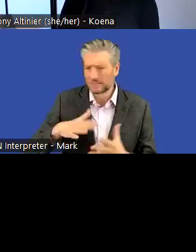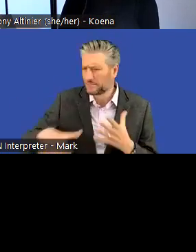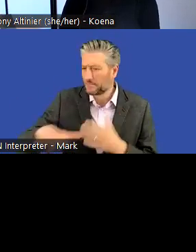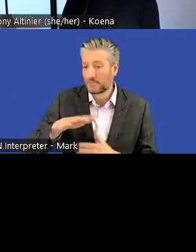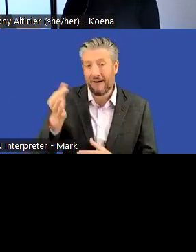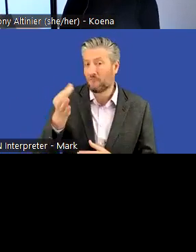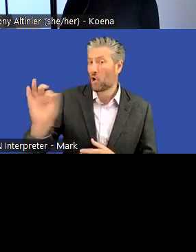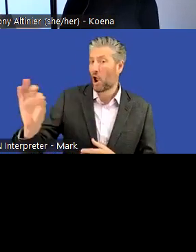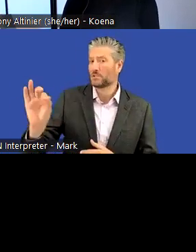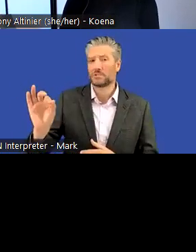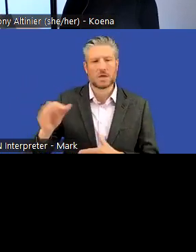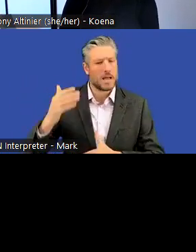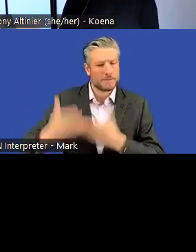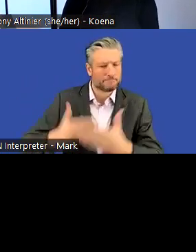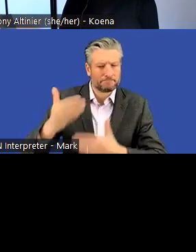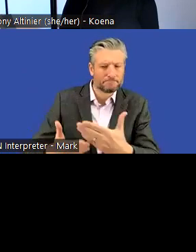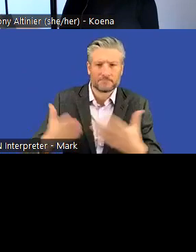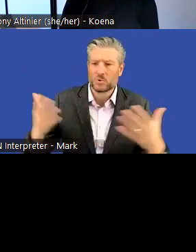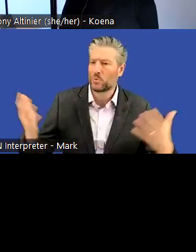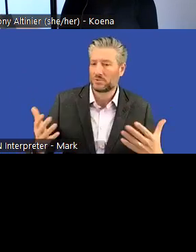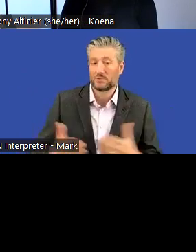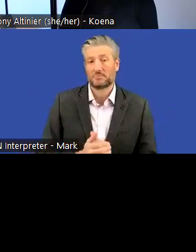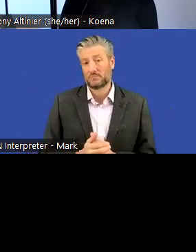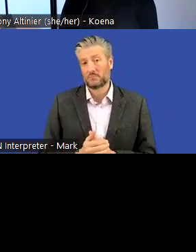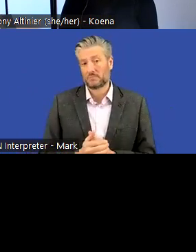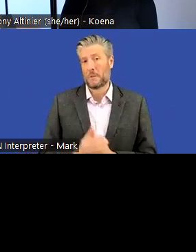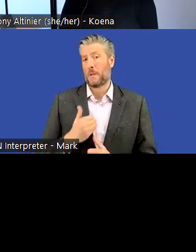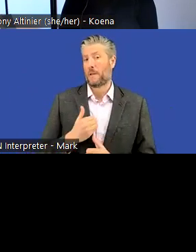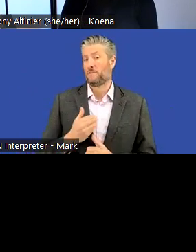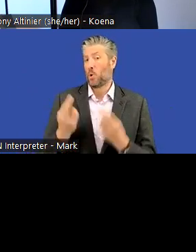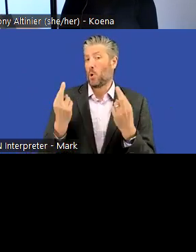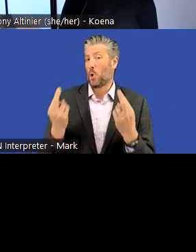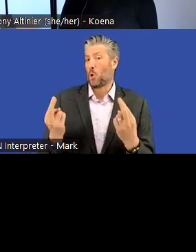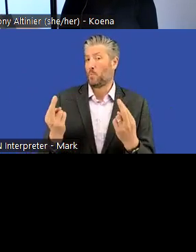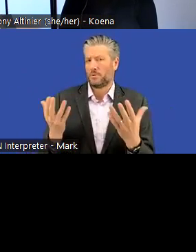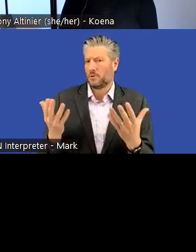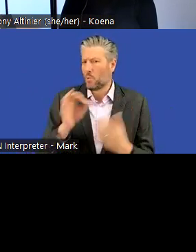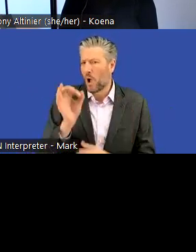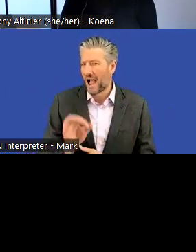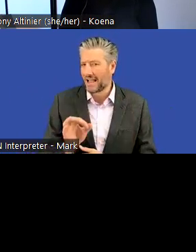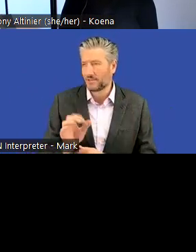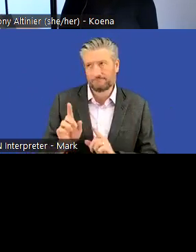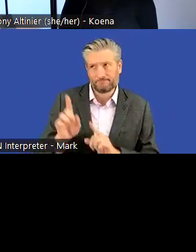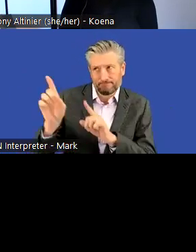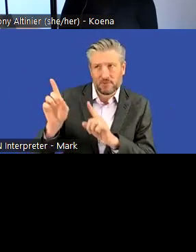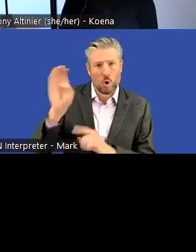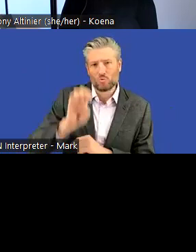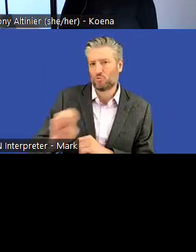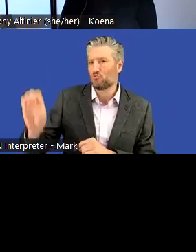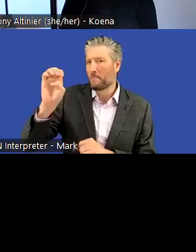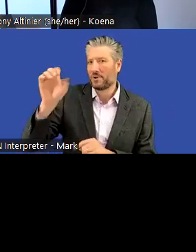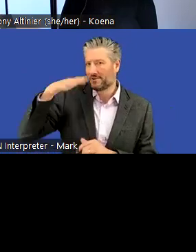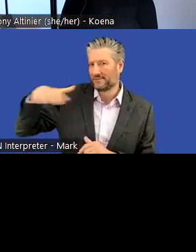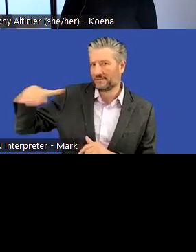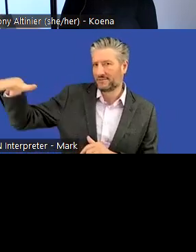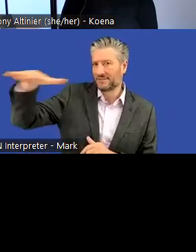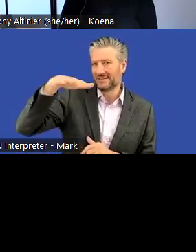I think hope comes from Europe because, as I said, France is not the only one, and the